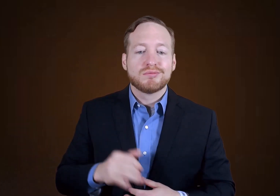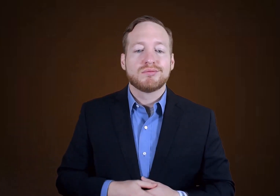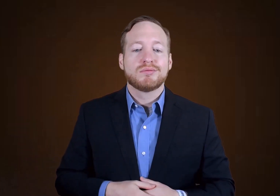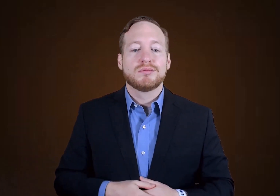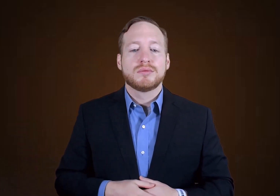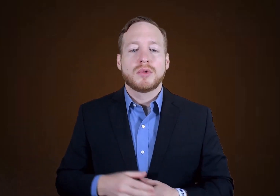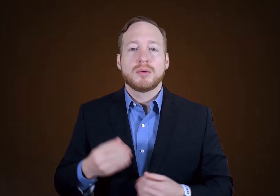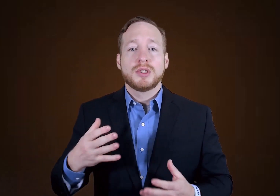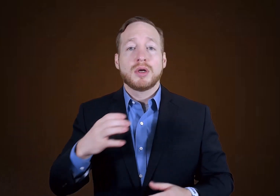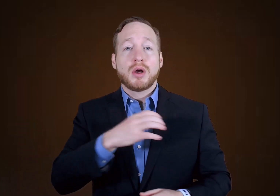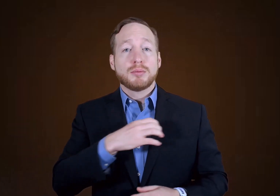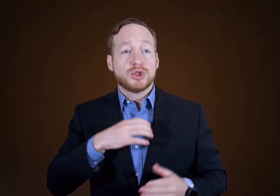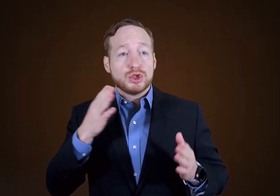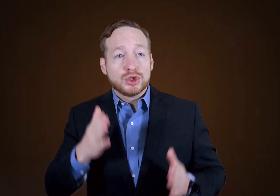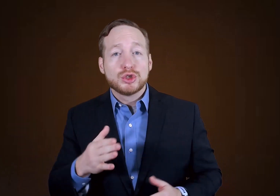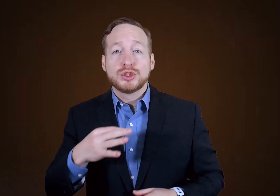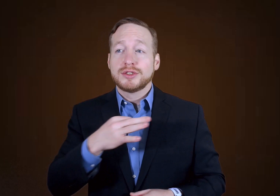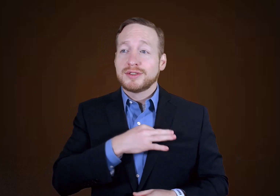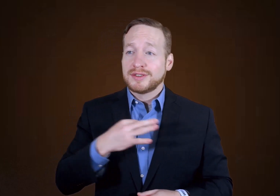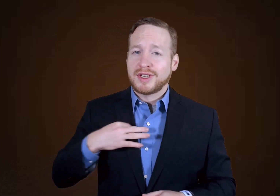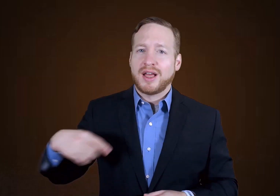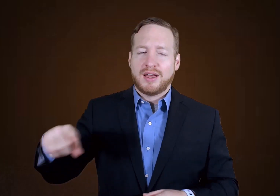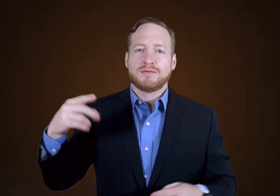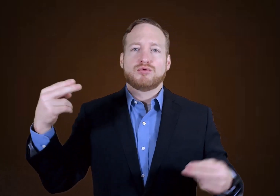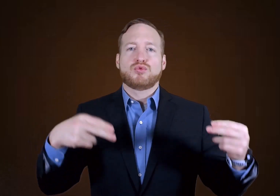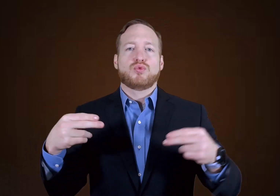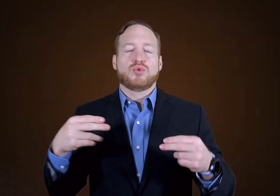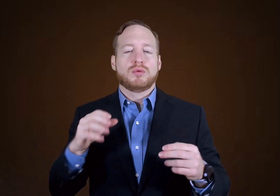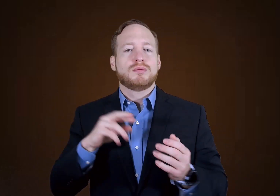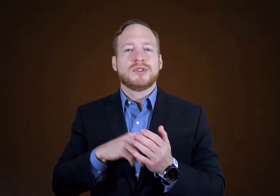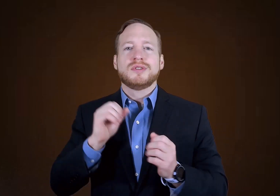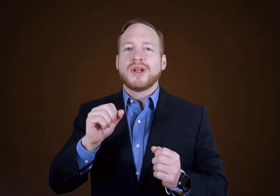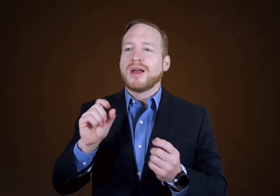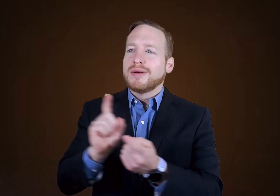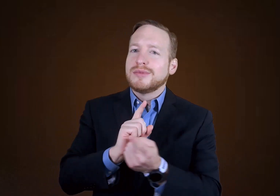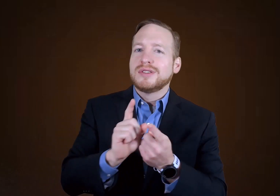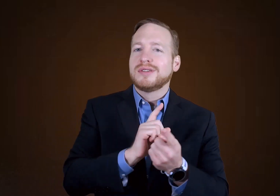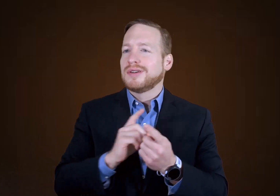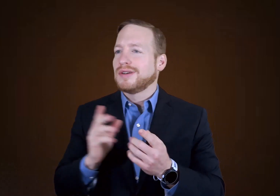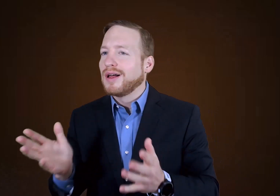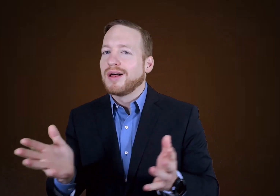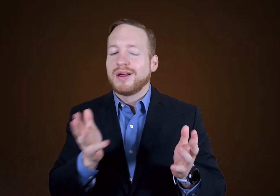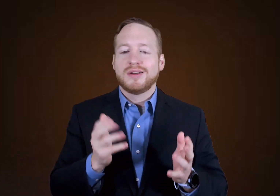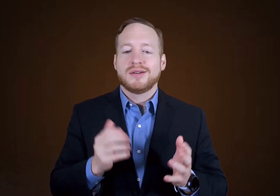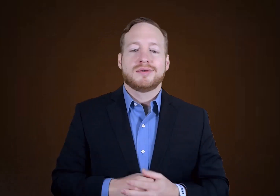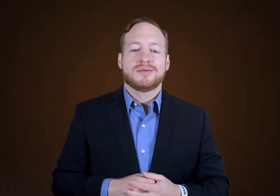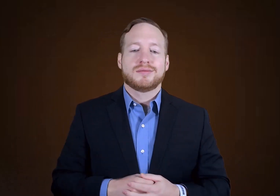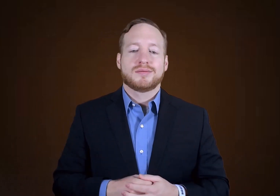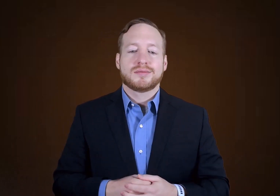you'll have a chance to meet them that night you'll also meet our commissioners and our staff